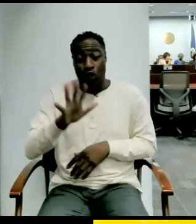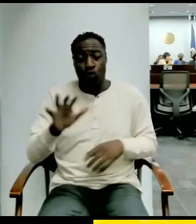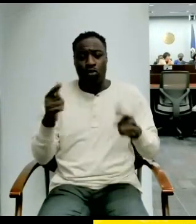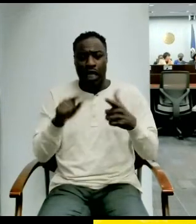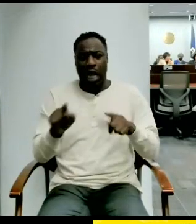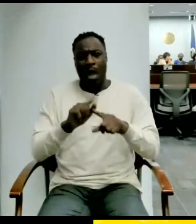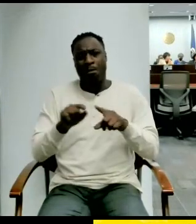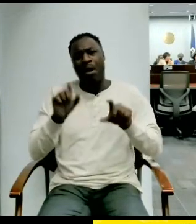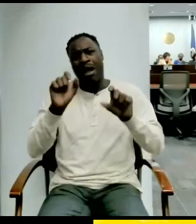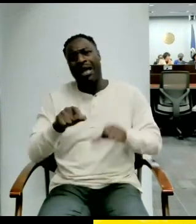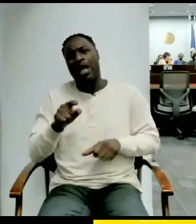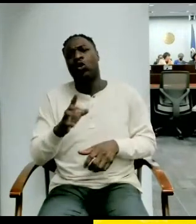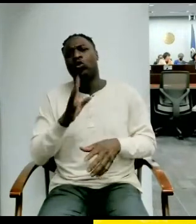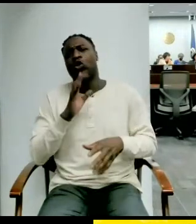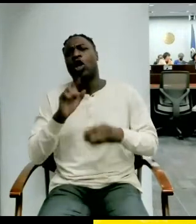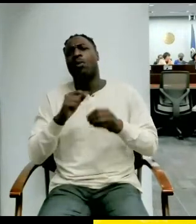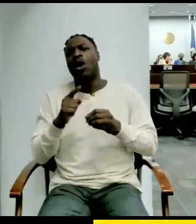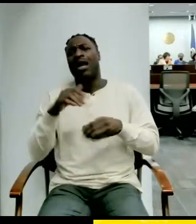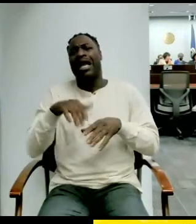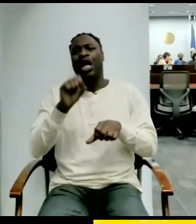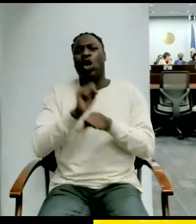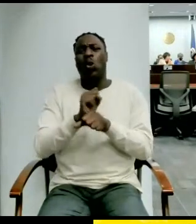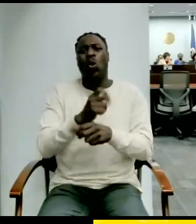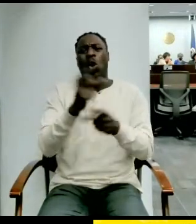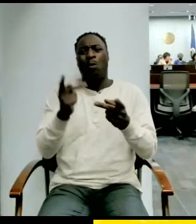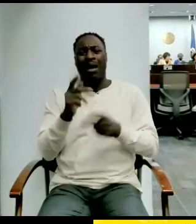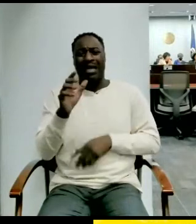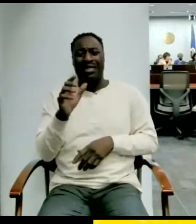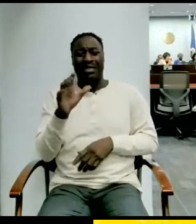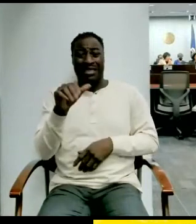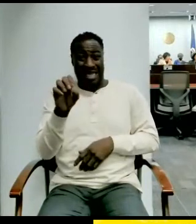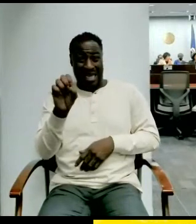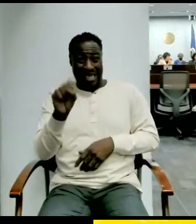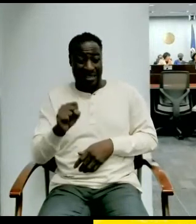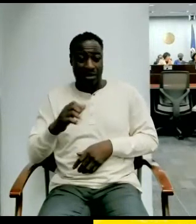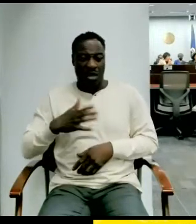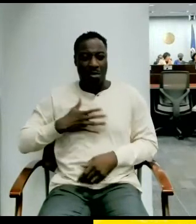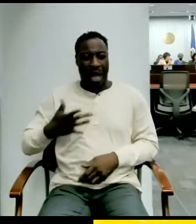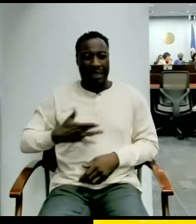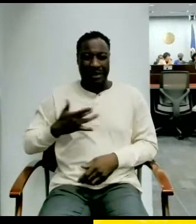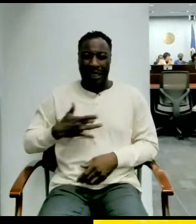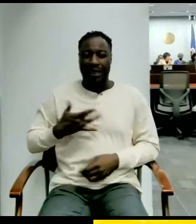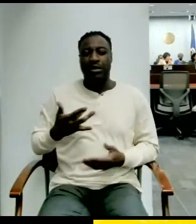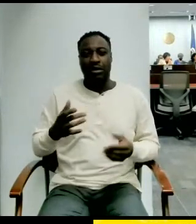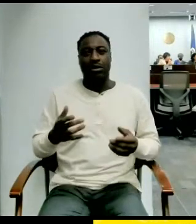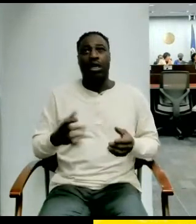about within these workplace cases, my sense is that there is a lot of harassment maybe other